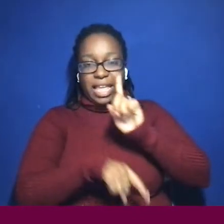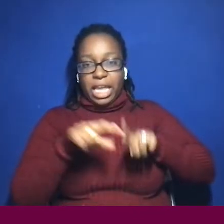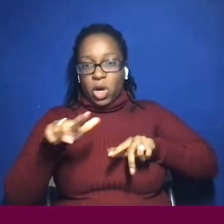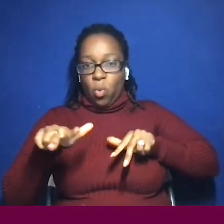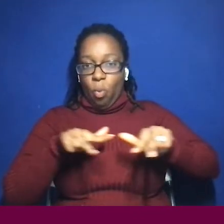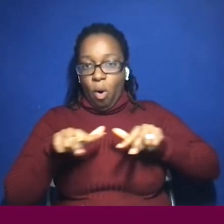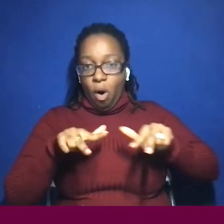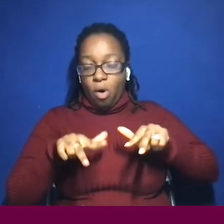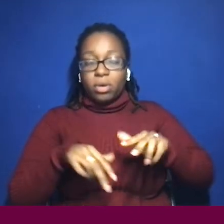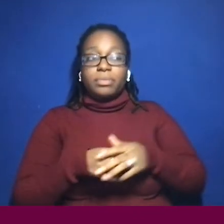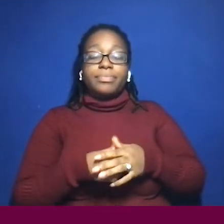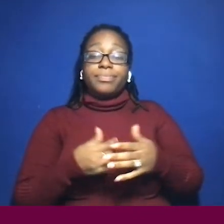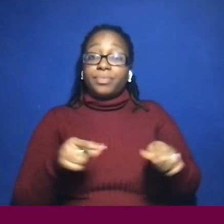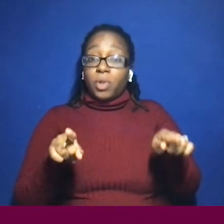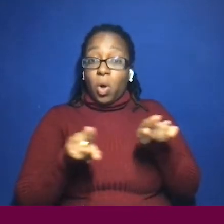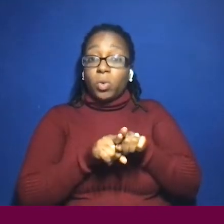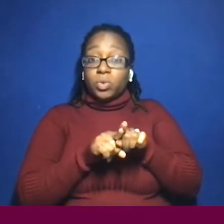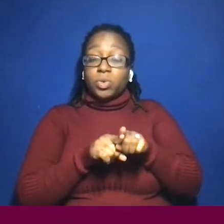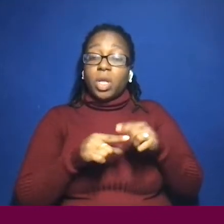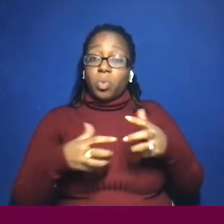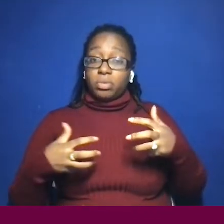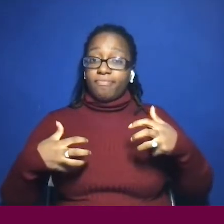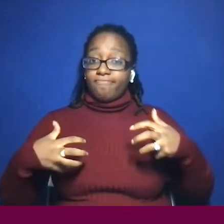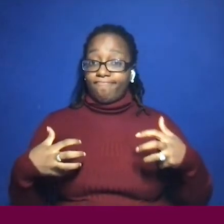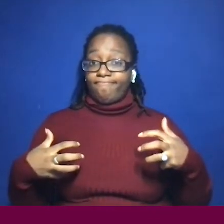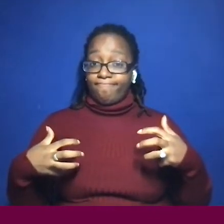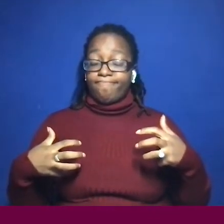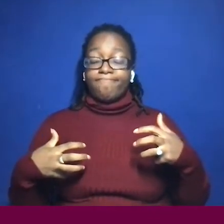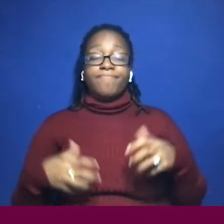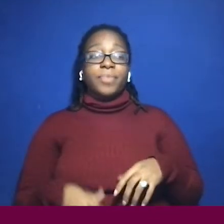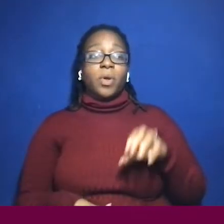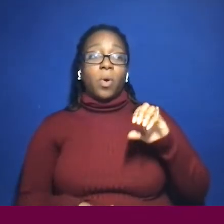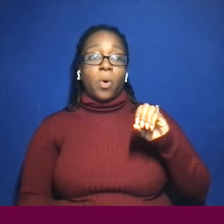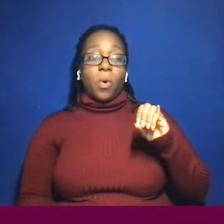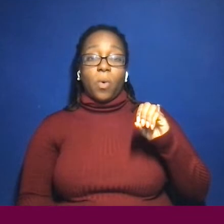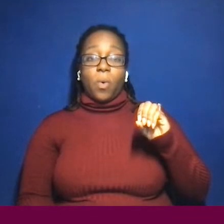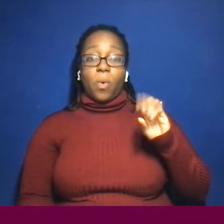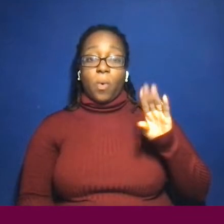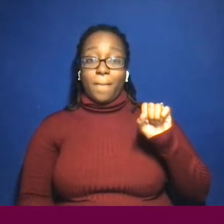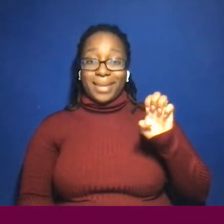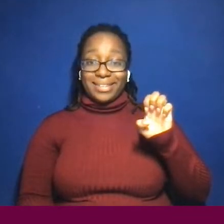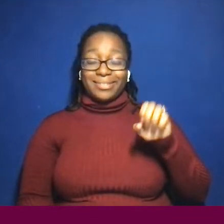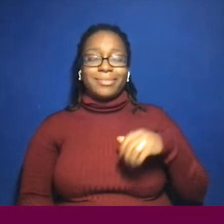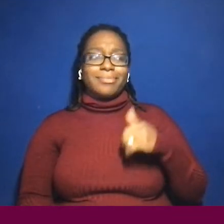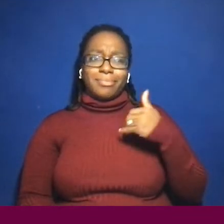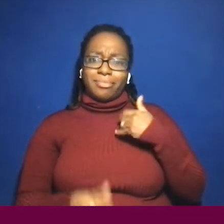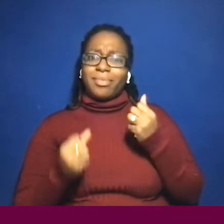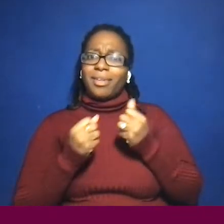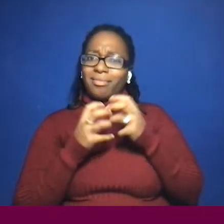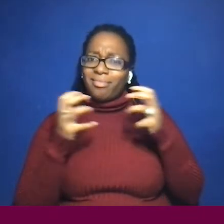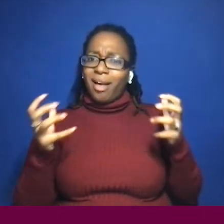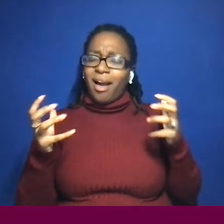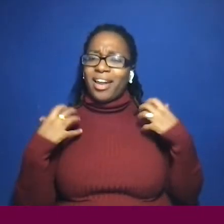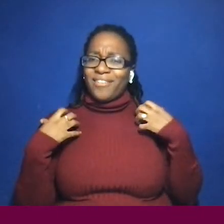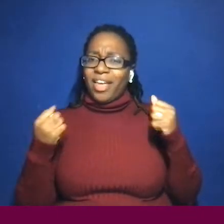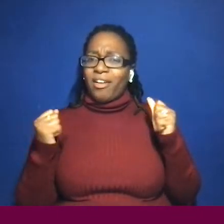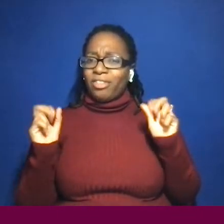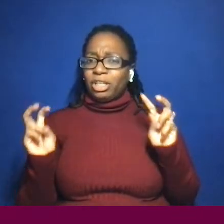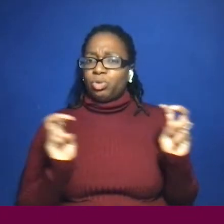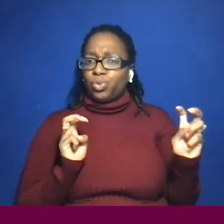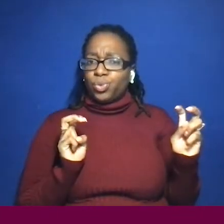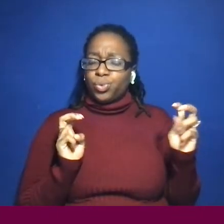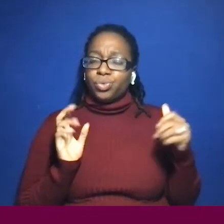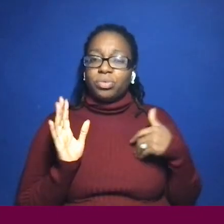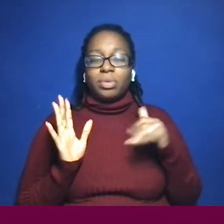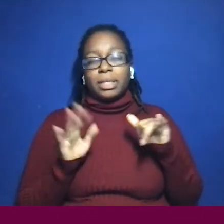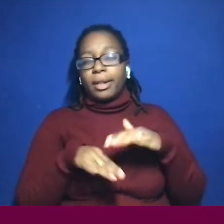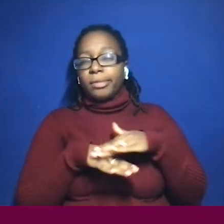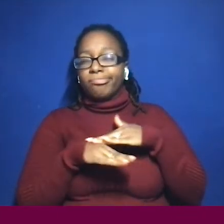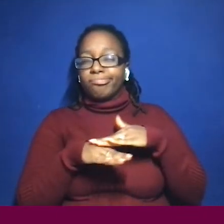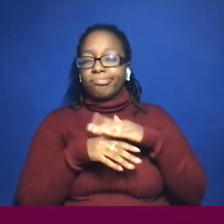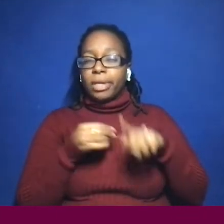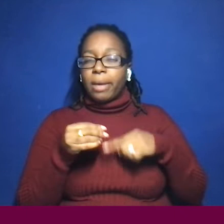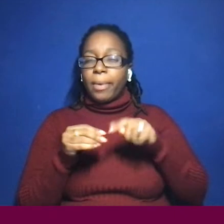obese and had a number of health issues. So that's just a background on his condition physically.